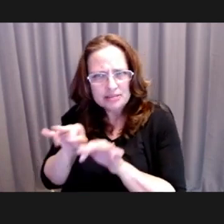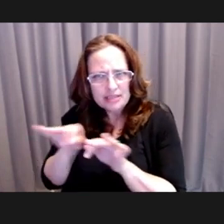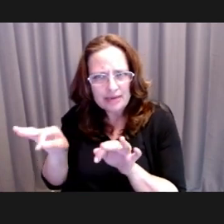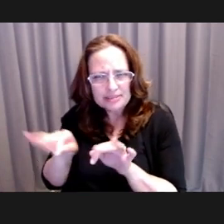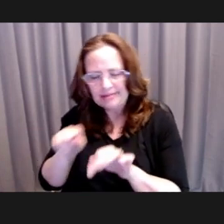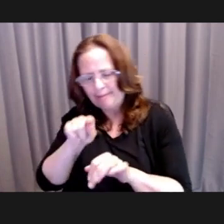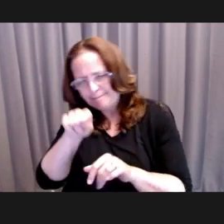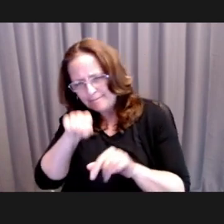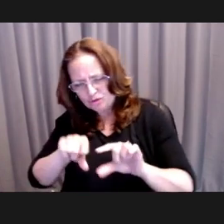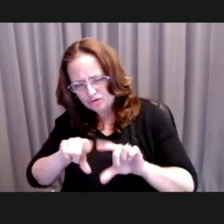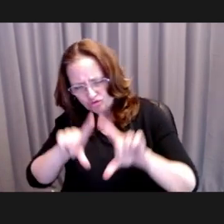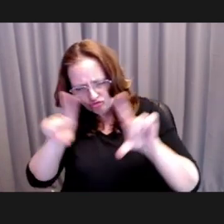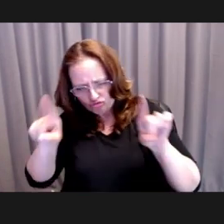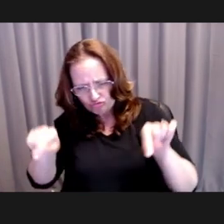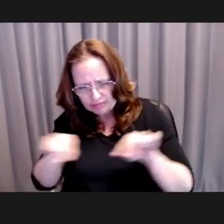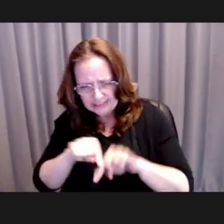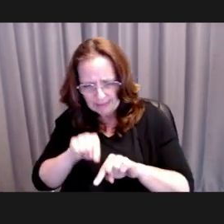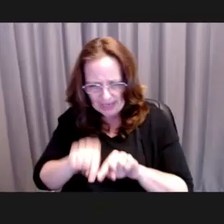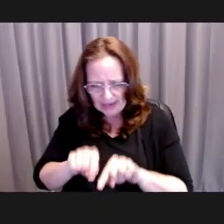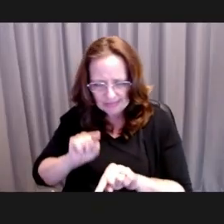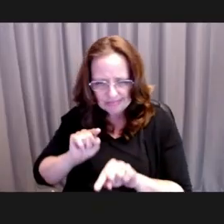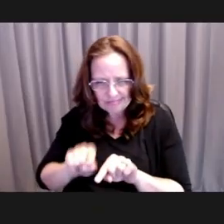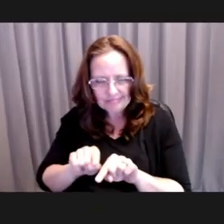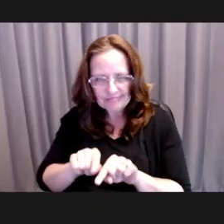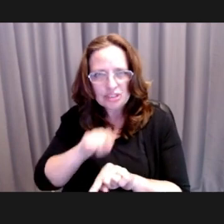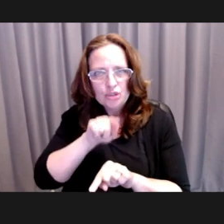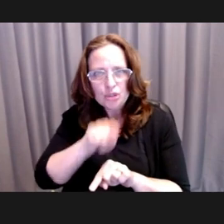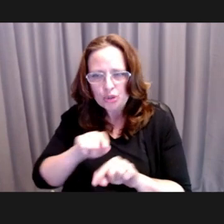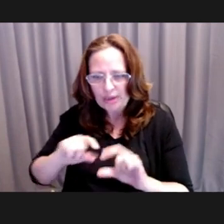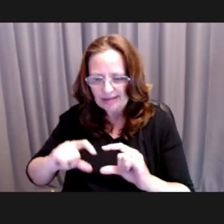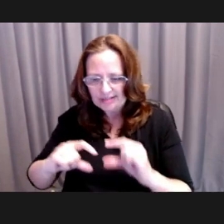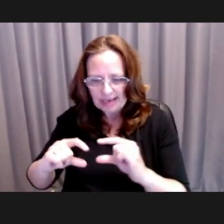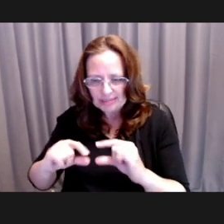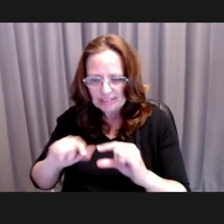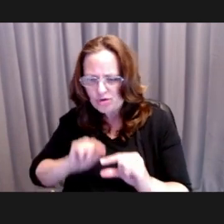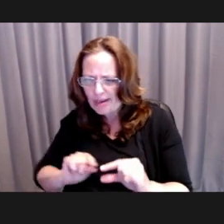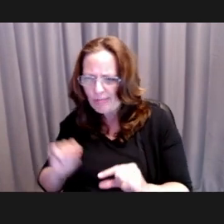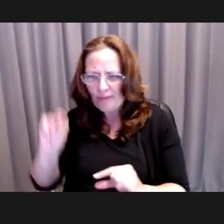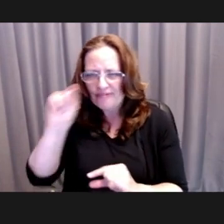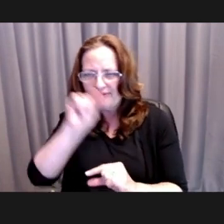screen and then you can drag the captions around your screen to set the best view.